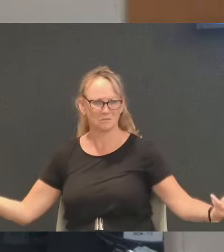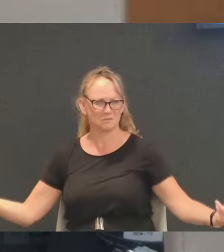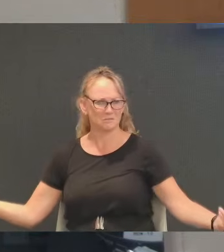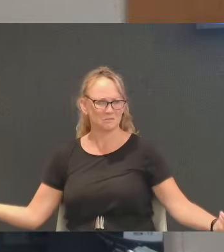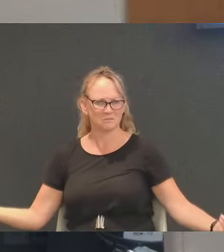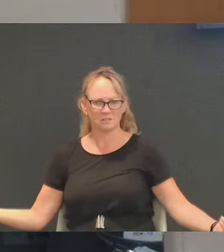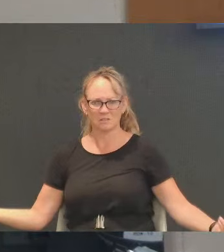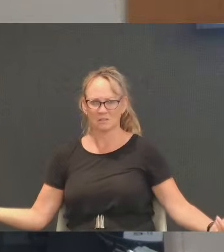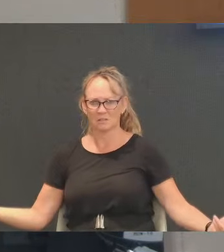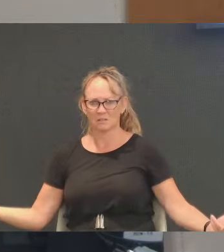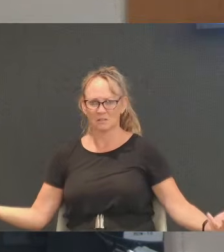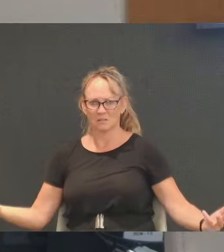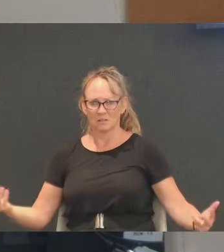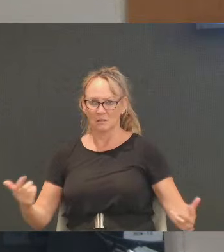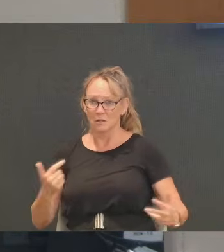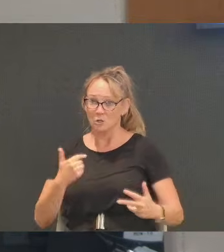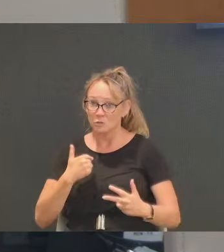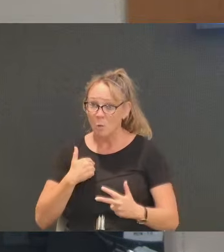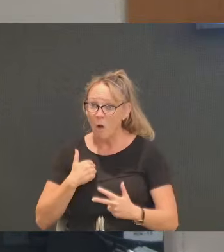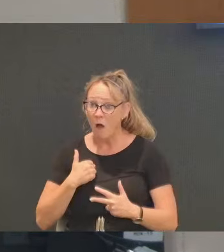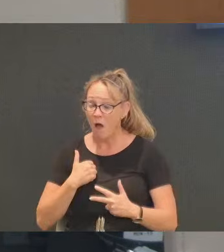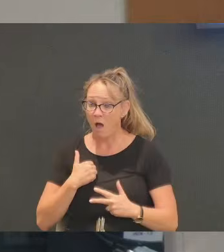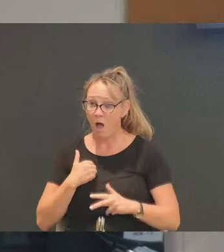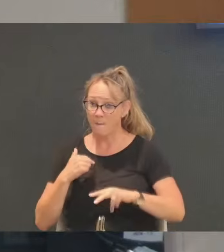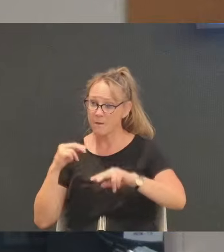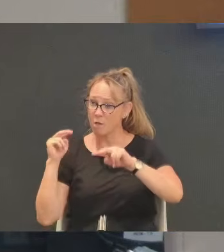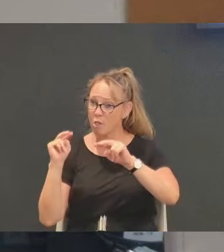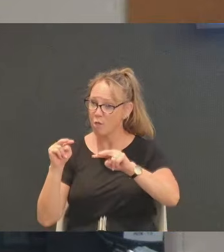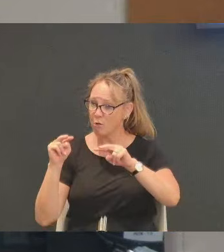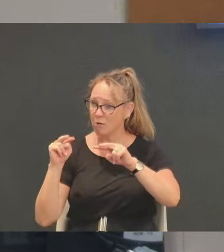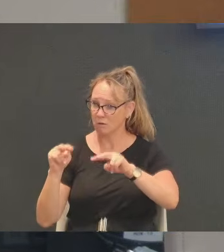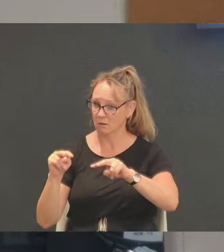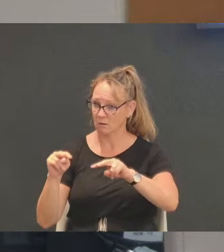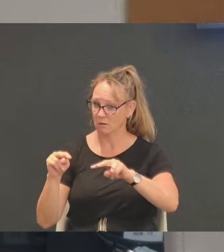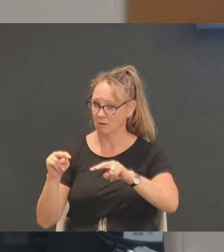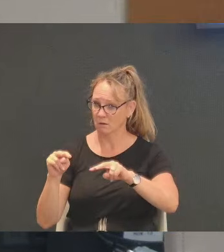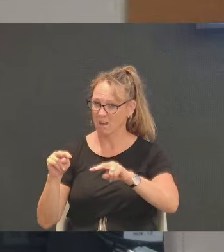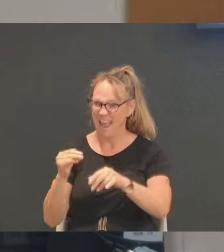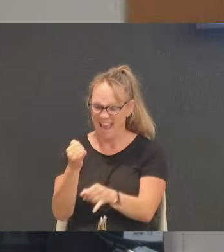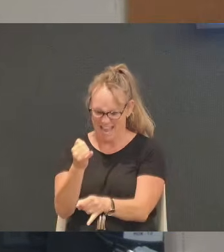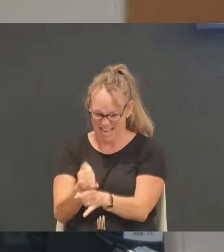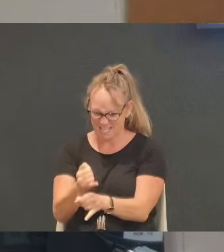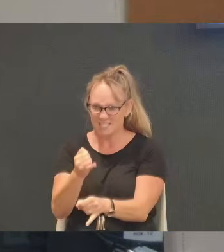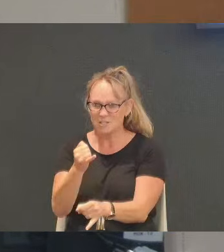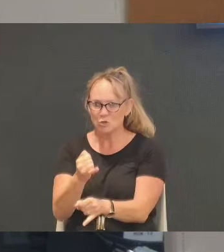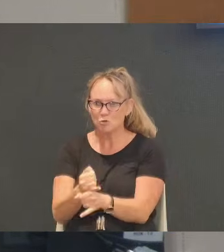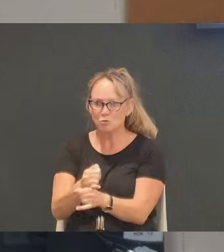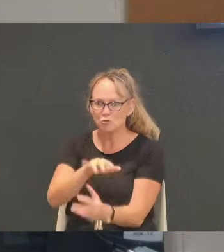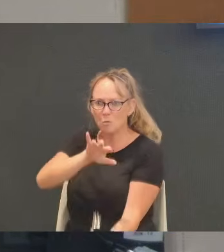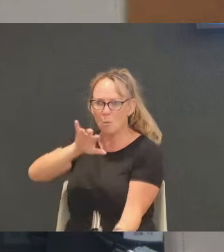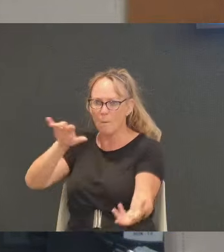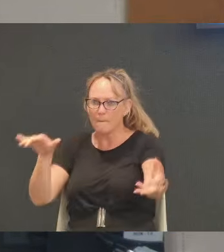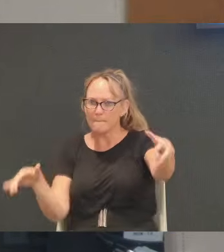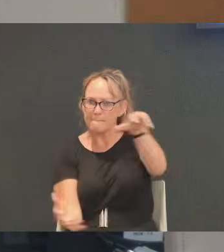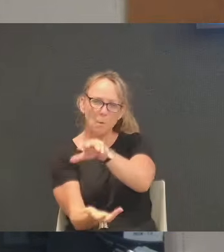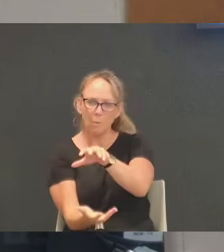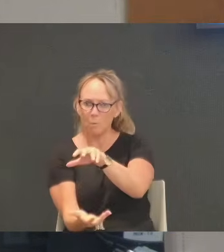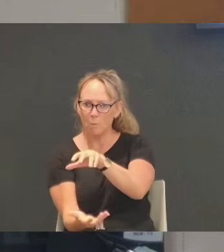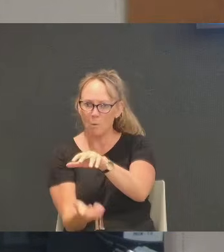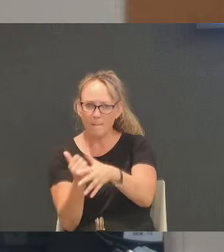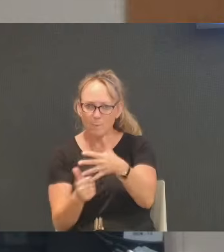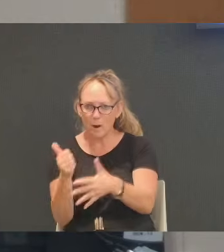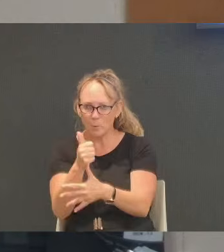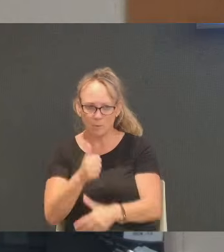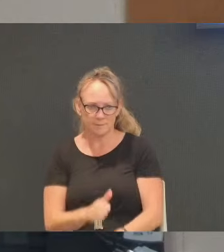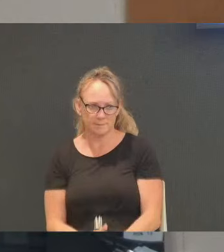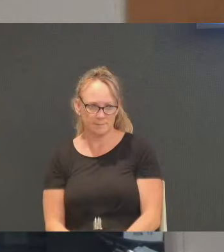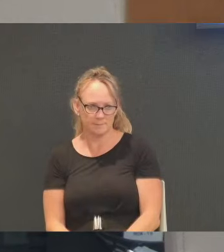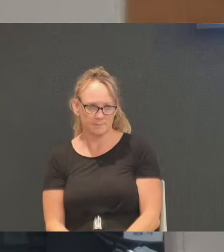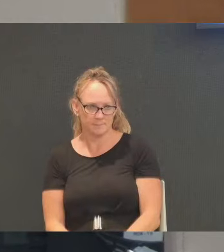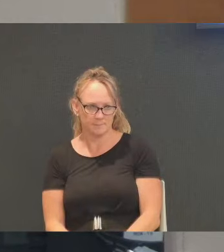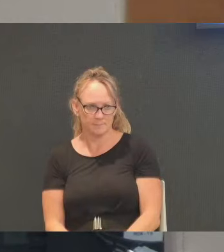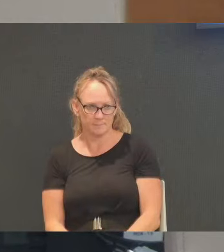looking for a institutional shift in priorities. Um, and so I'm hopeful that we can look into it.